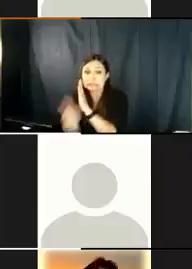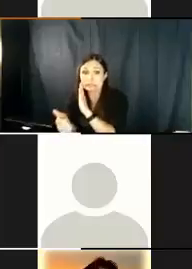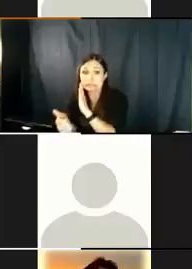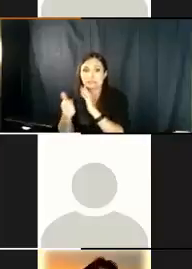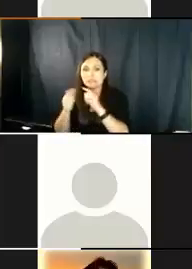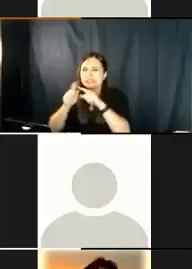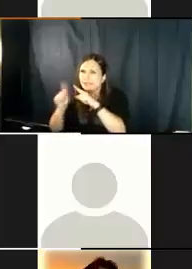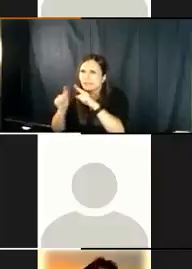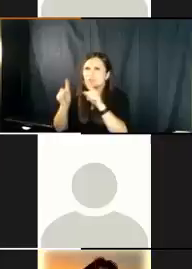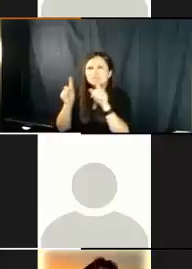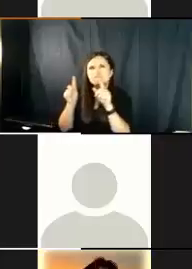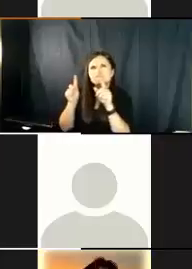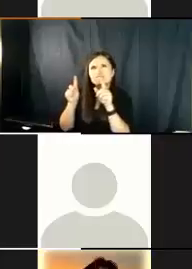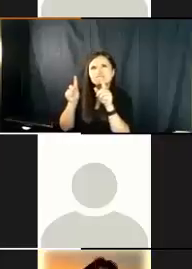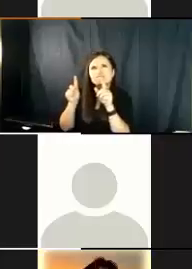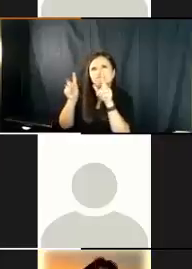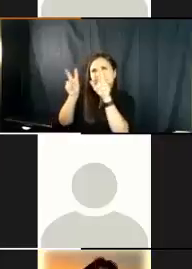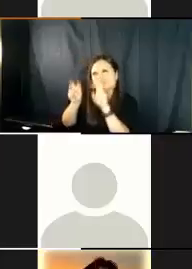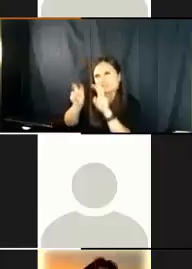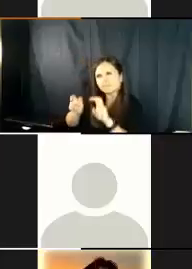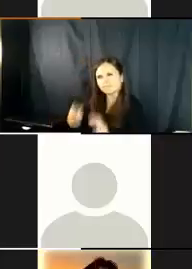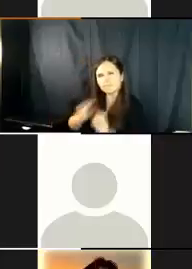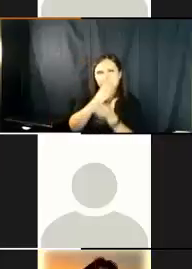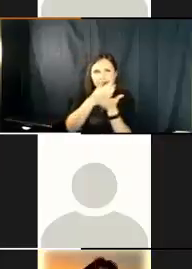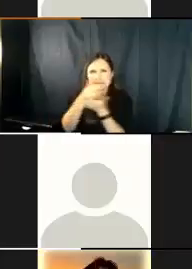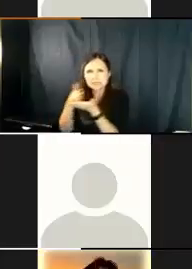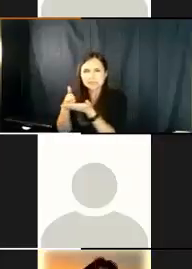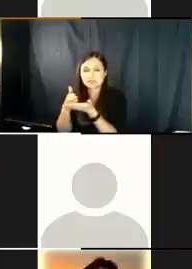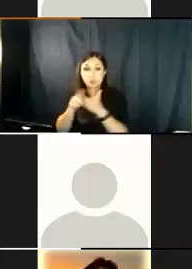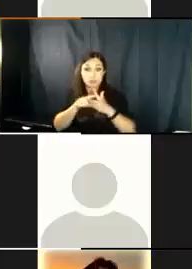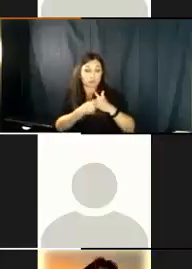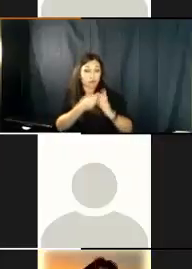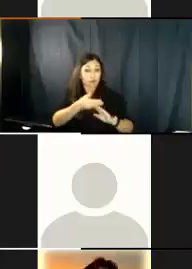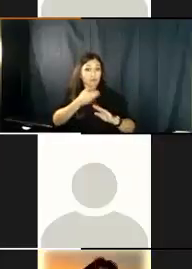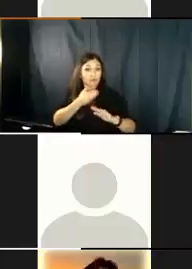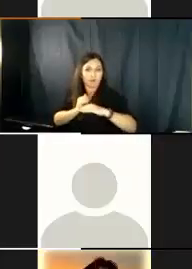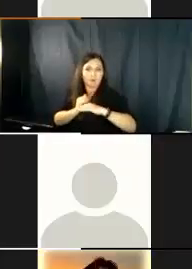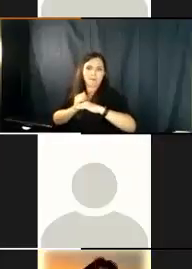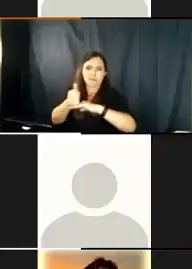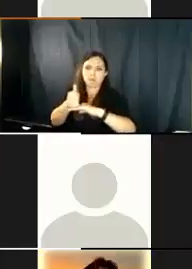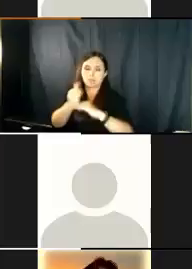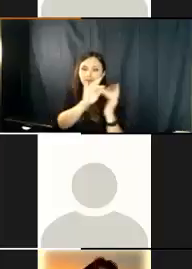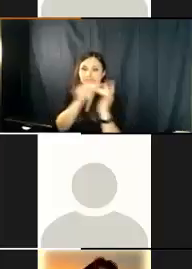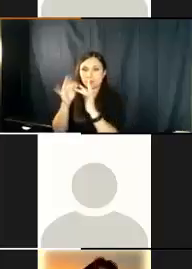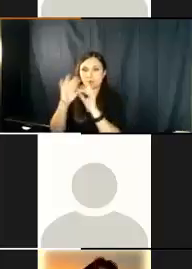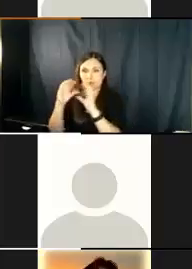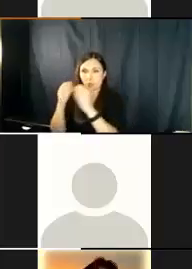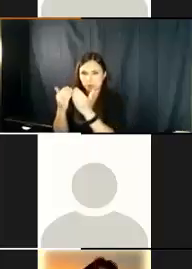And those are the things that we start before we ever build a virtual course.